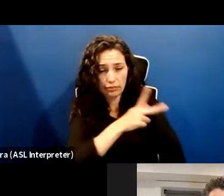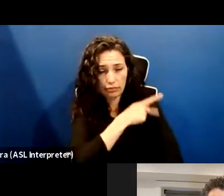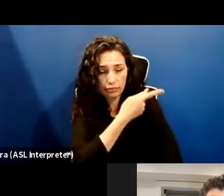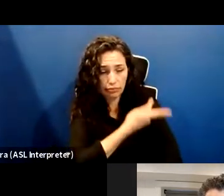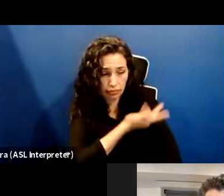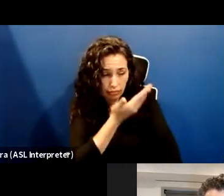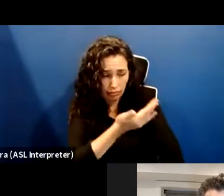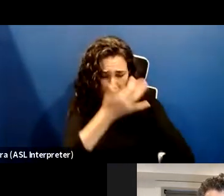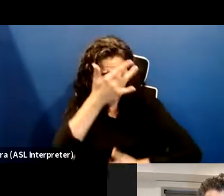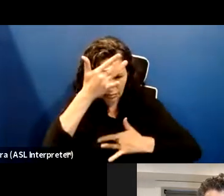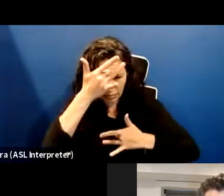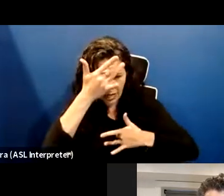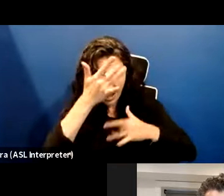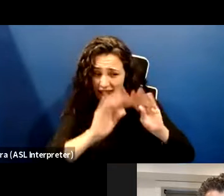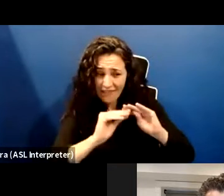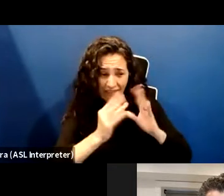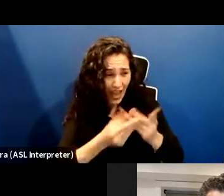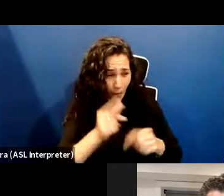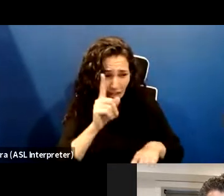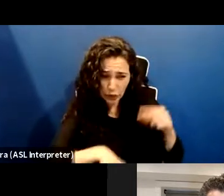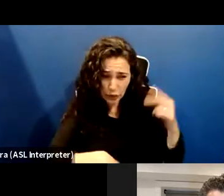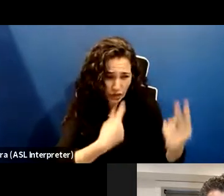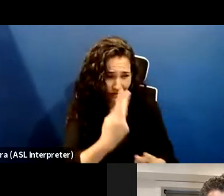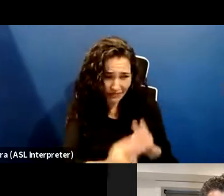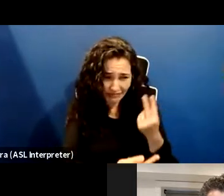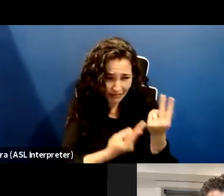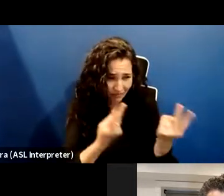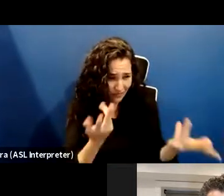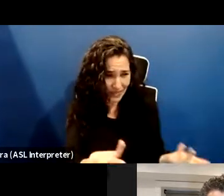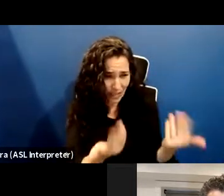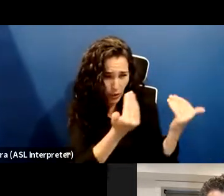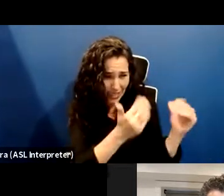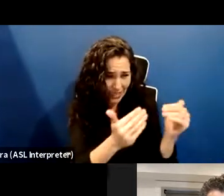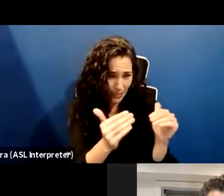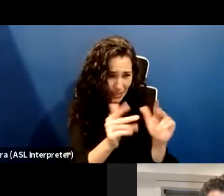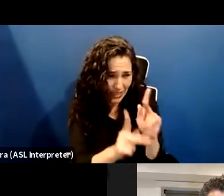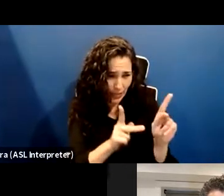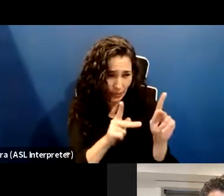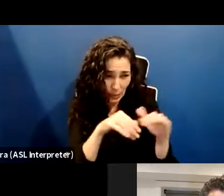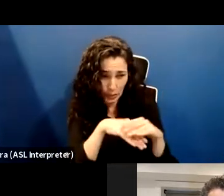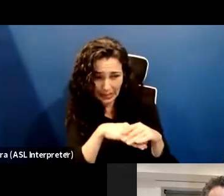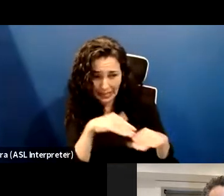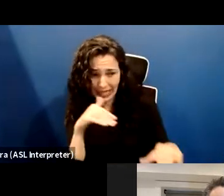and family members couldn't visit. You know, a limited amount of people can go in and out of the room.